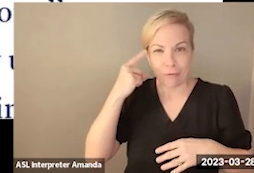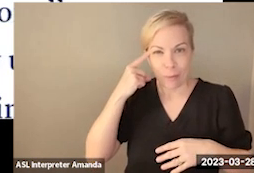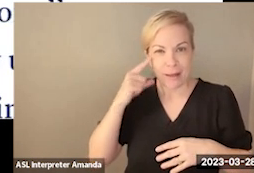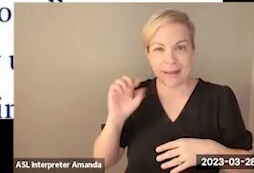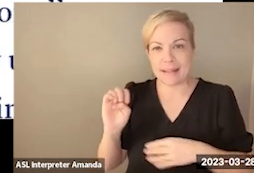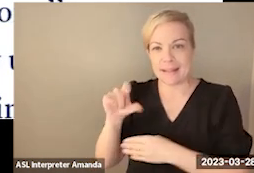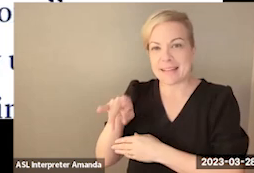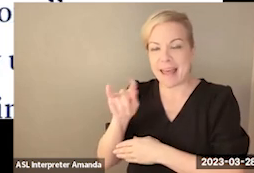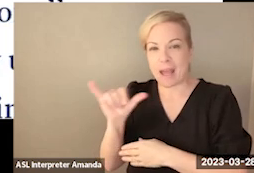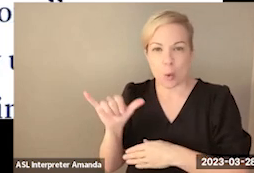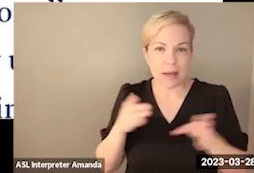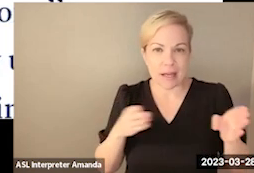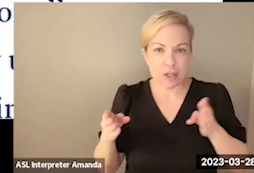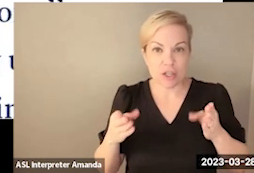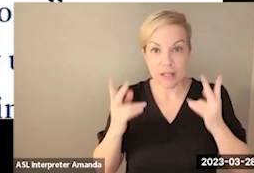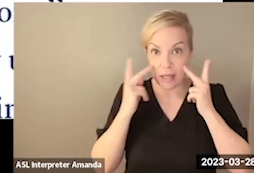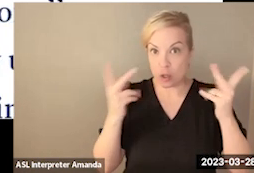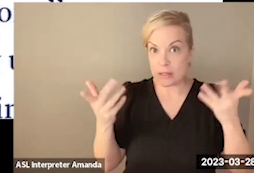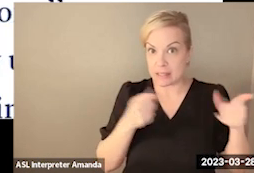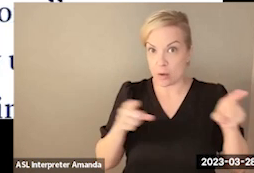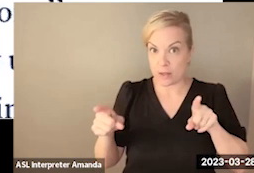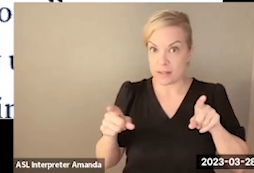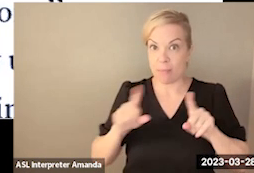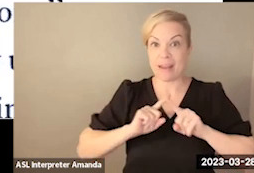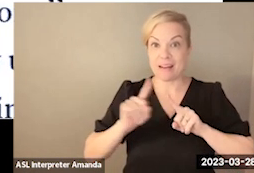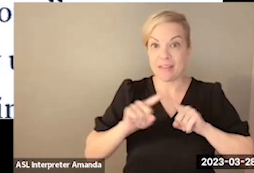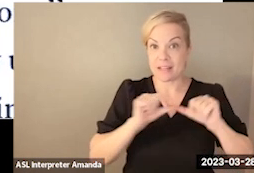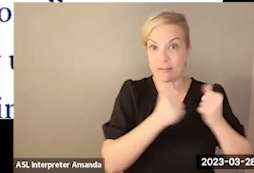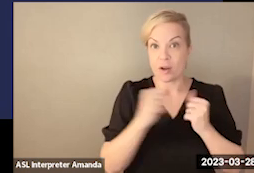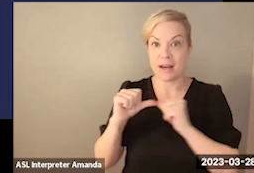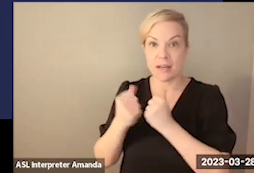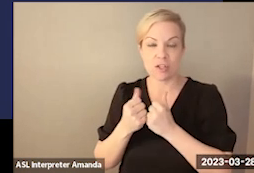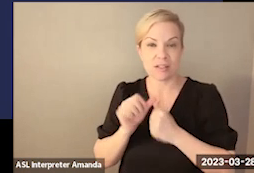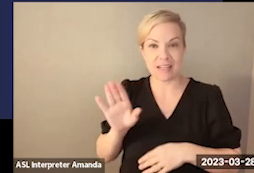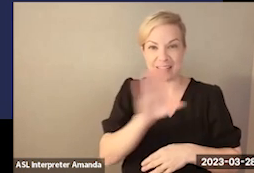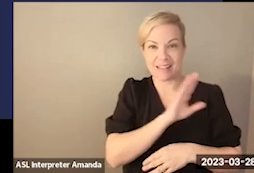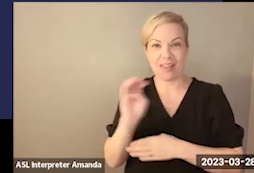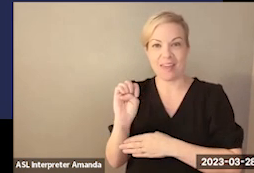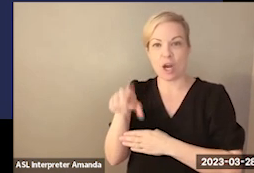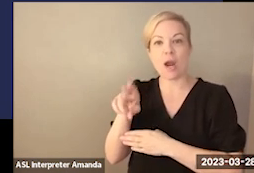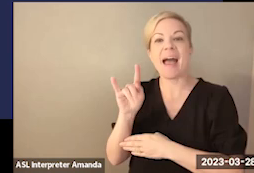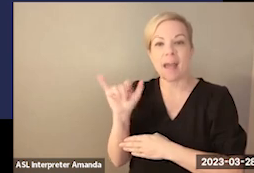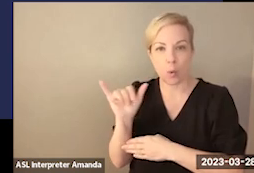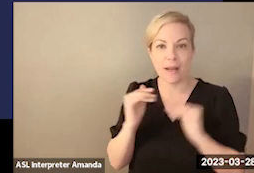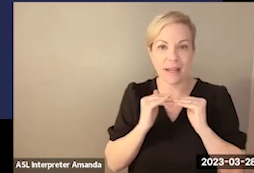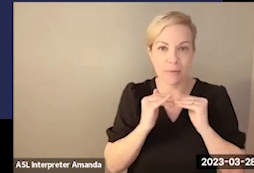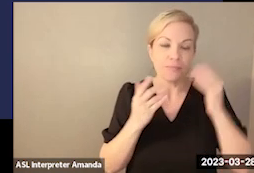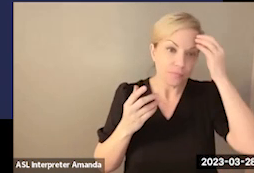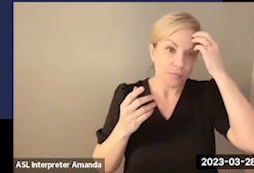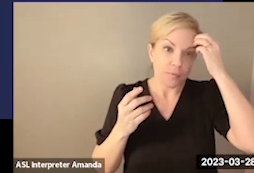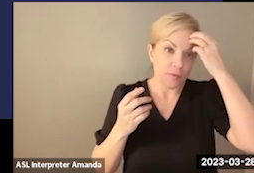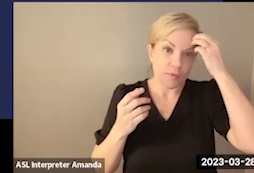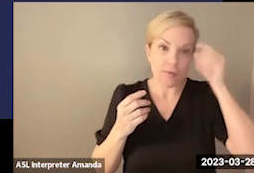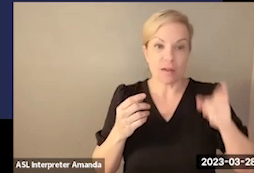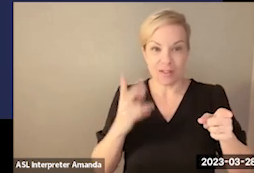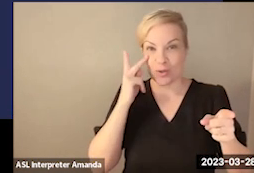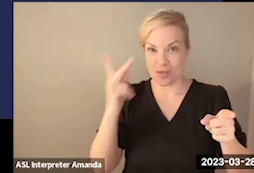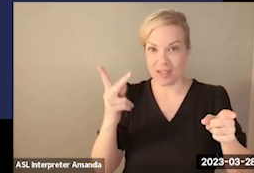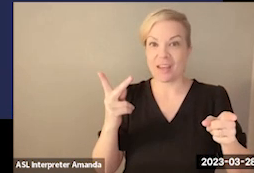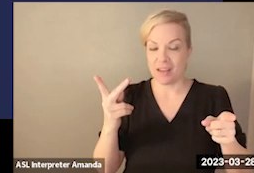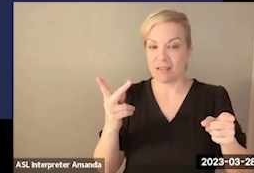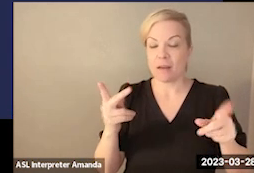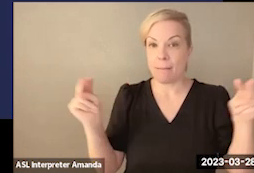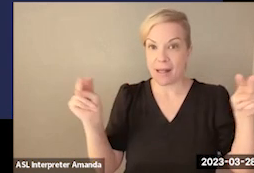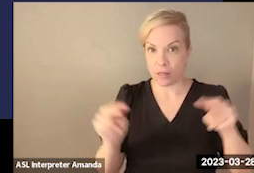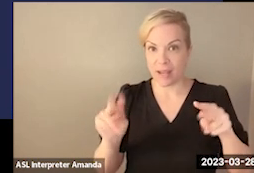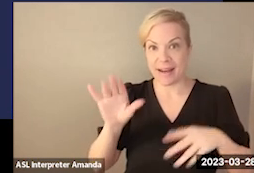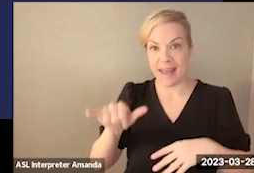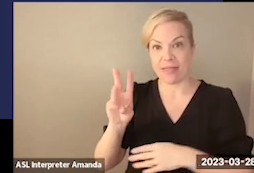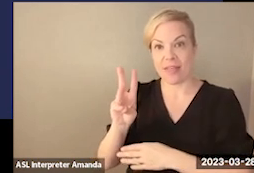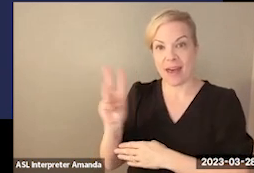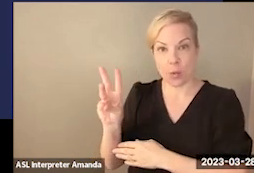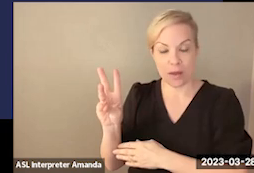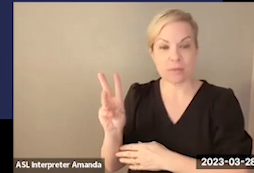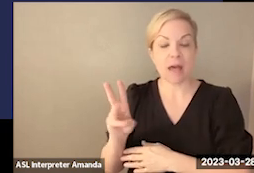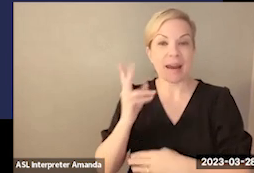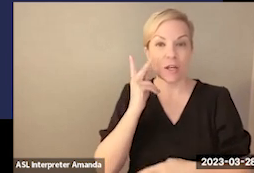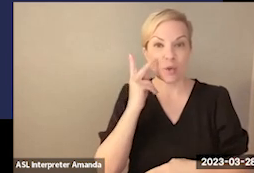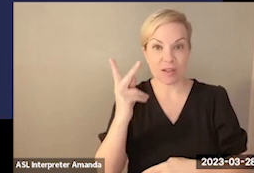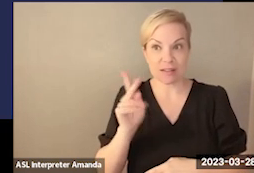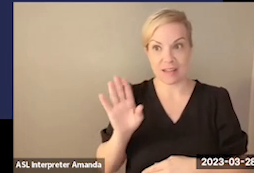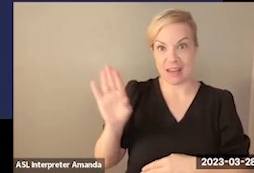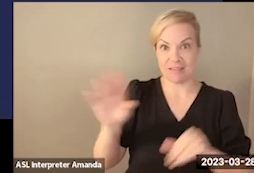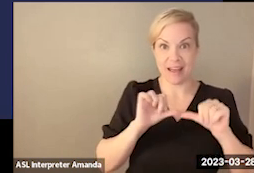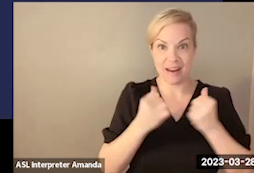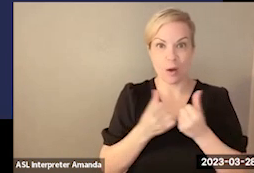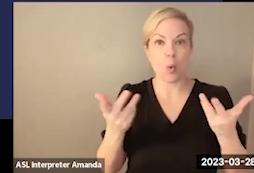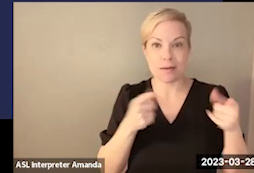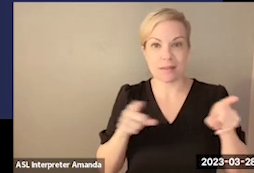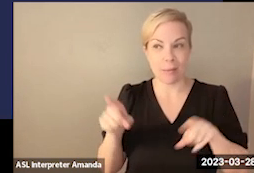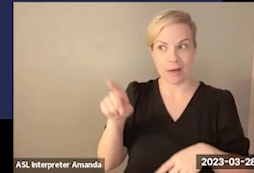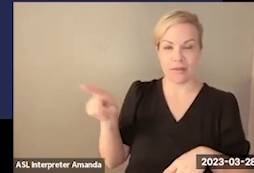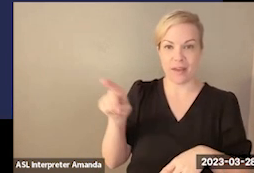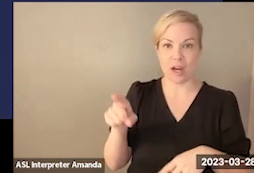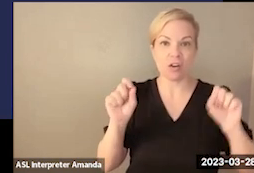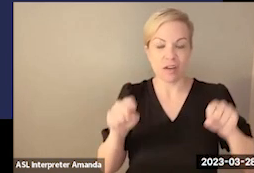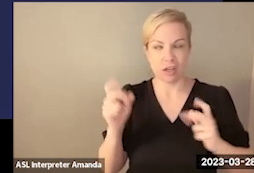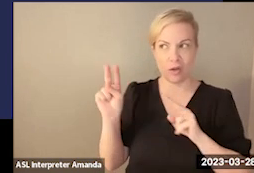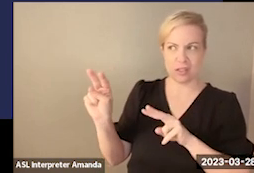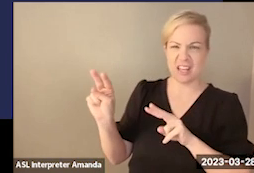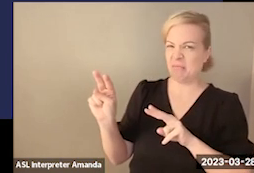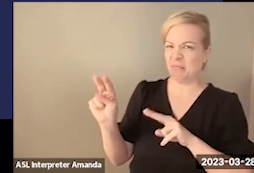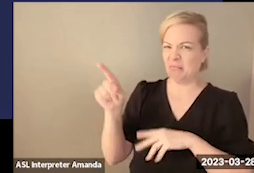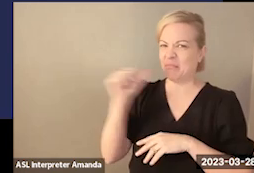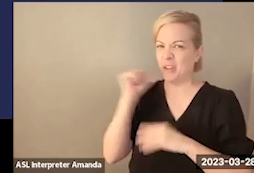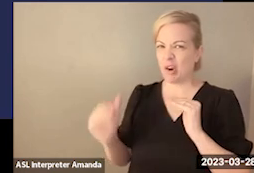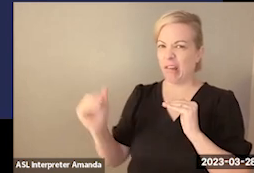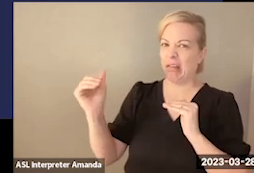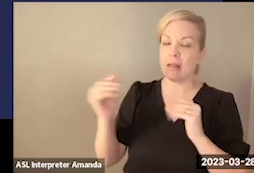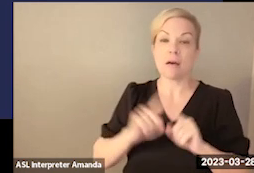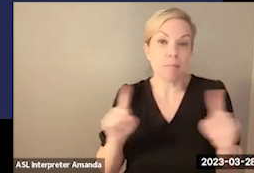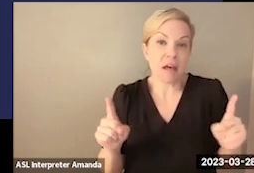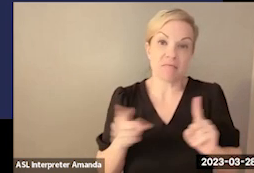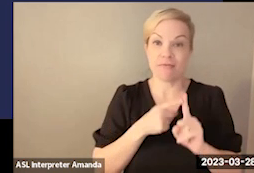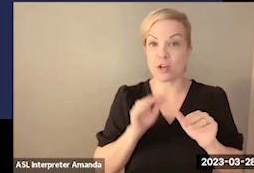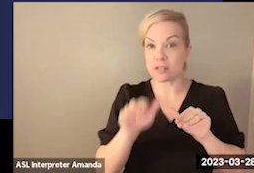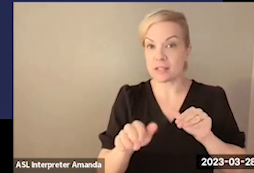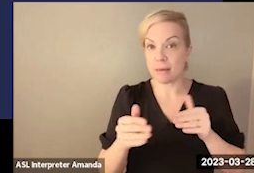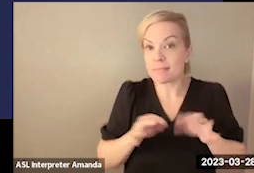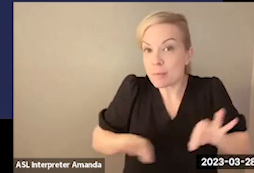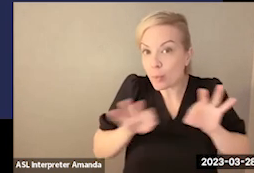Debbie Stine, Science & Technology Policy Academy: You can sort of see what's happening at the agencies, you know related to equity. And so, going back to the question earlier. That's part of the reason is by looking at that website and seeing what's happening at the agencies and like. So I don't think we're I don't think we're quite there yet. But you know you gotta take a first step, and this is a really good first step.